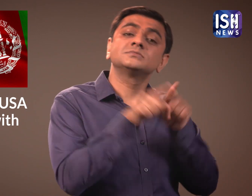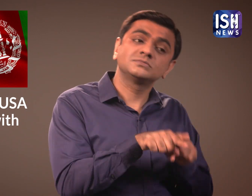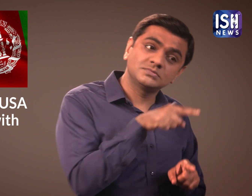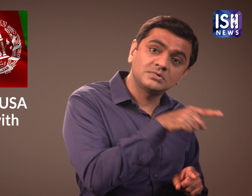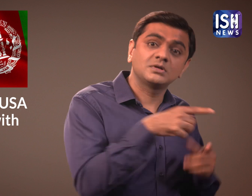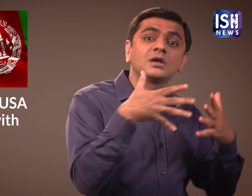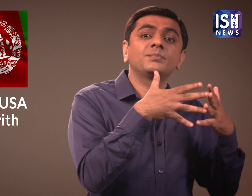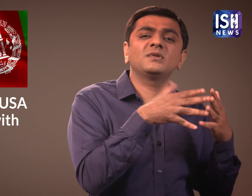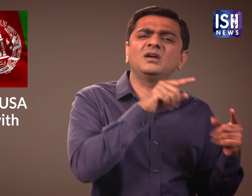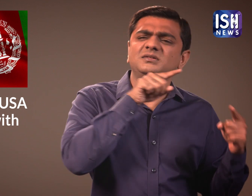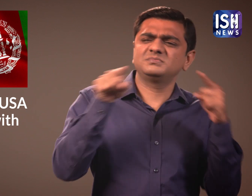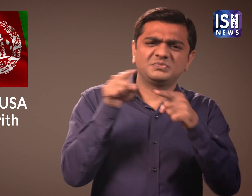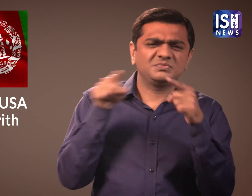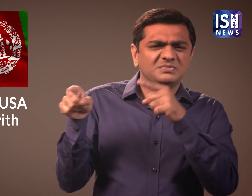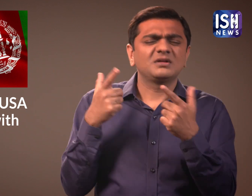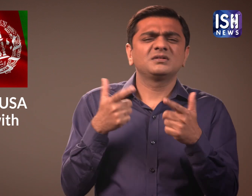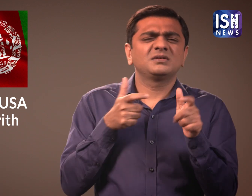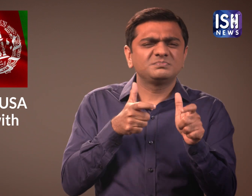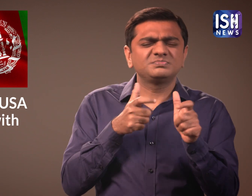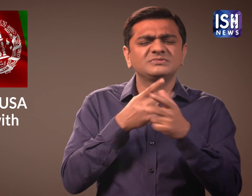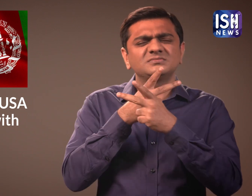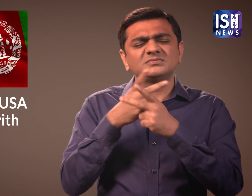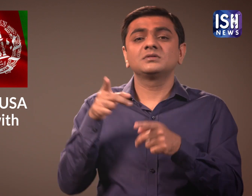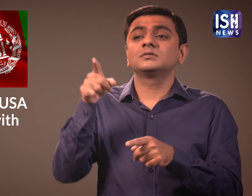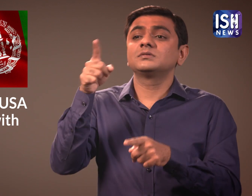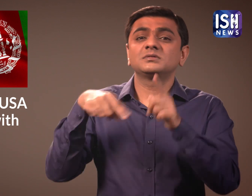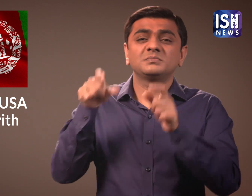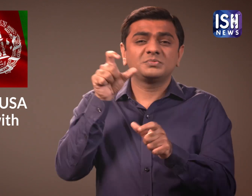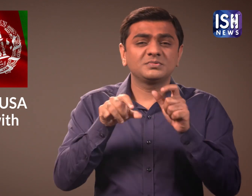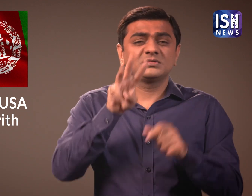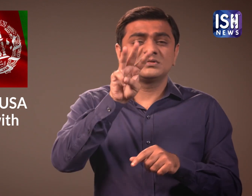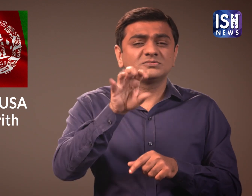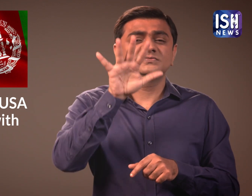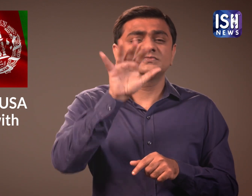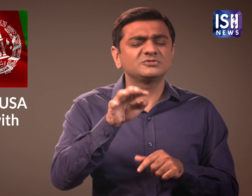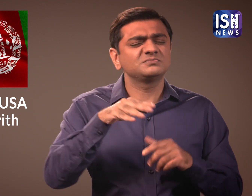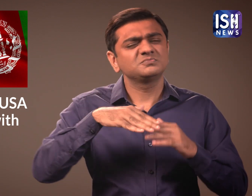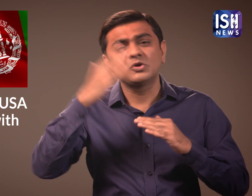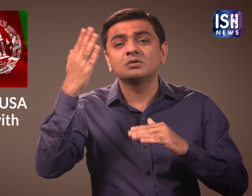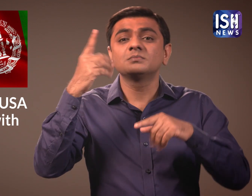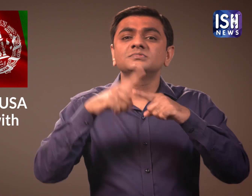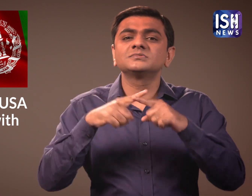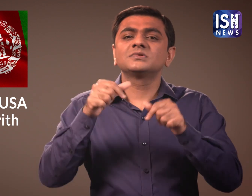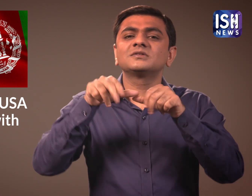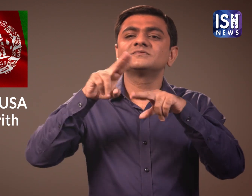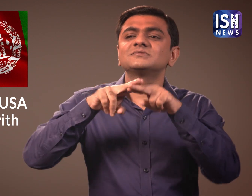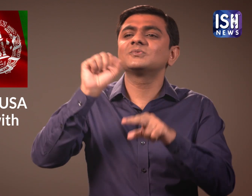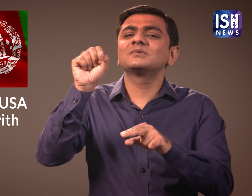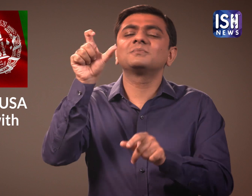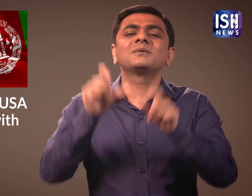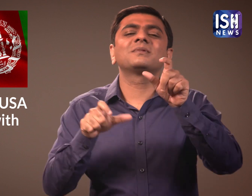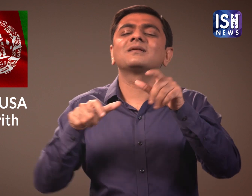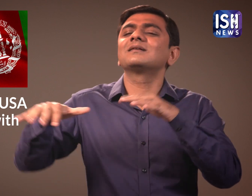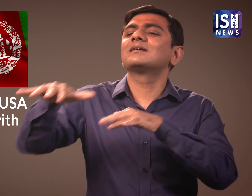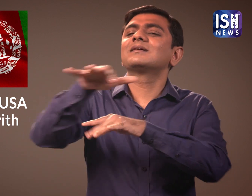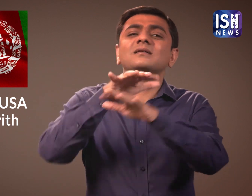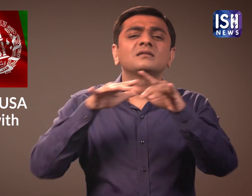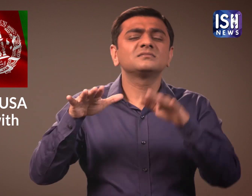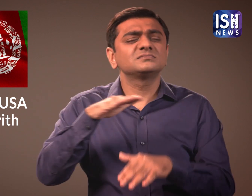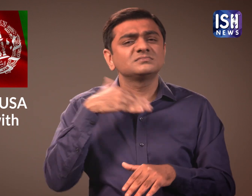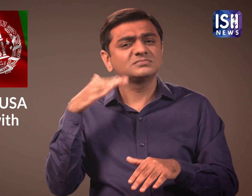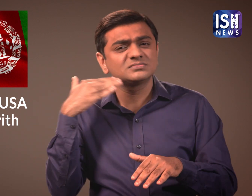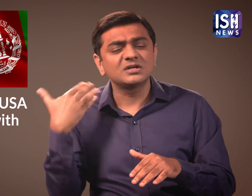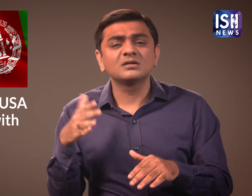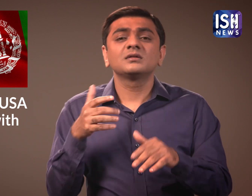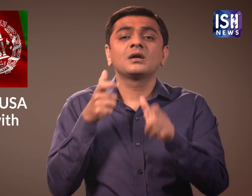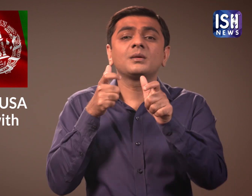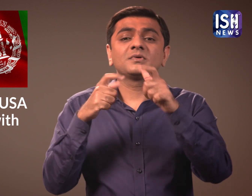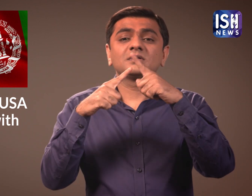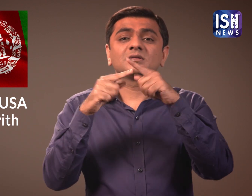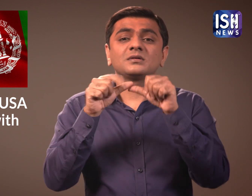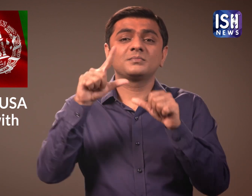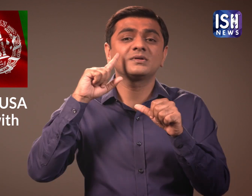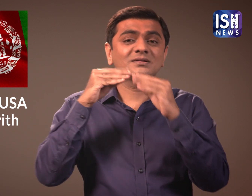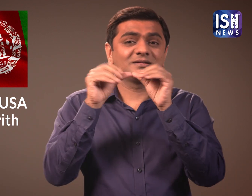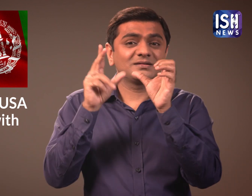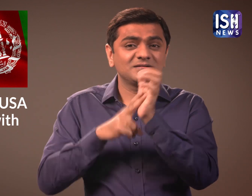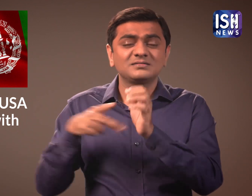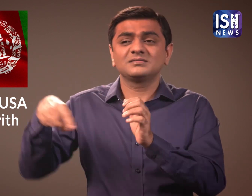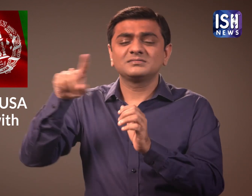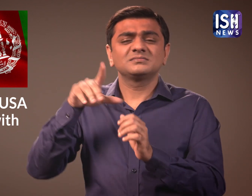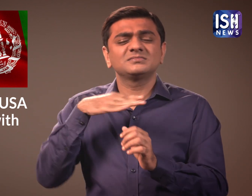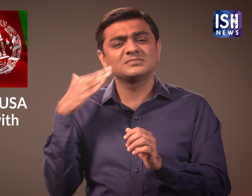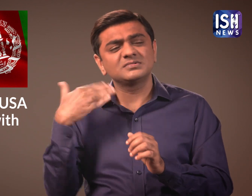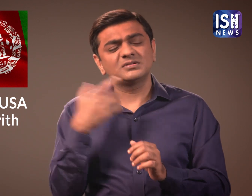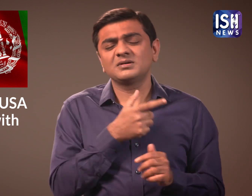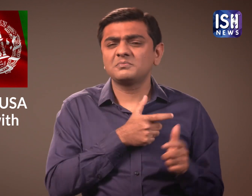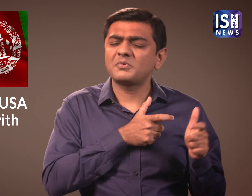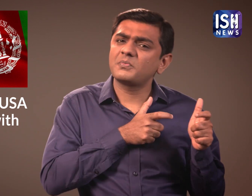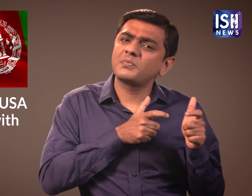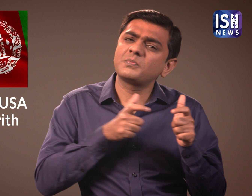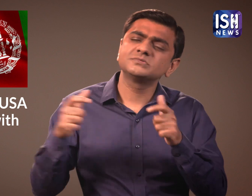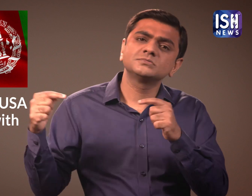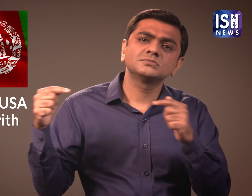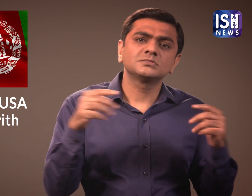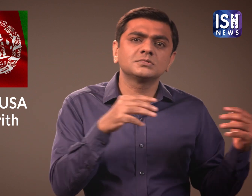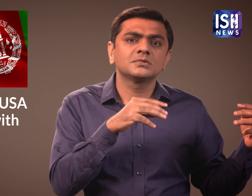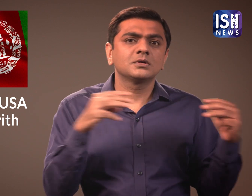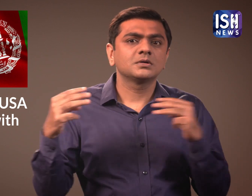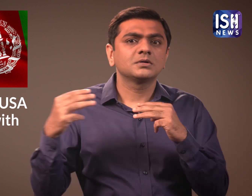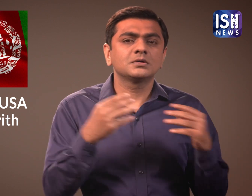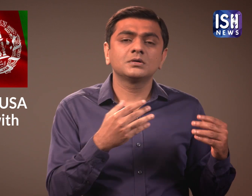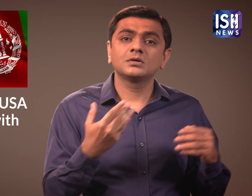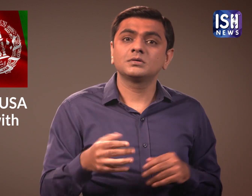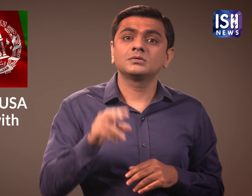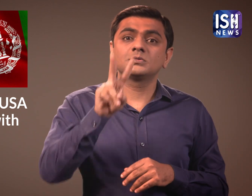Thousands of Afghan soldiers, civilians and Taliban fighters have lost their lives.